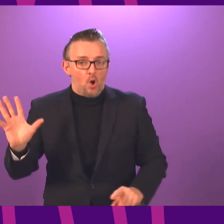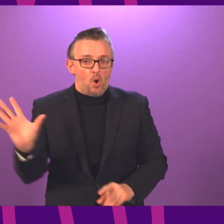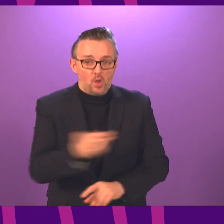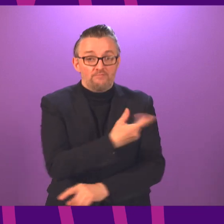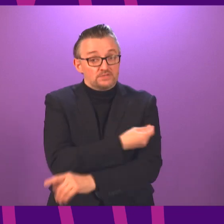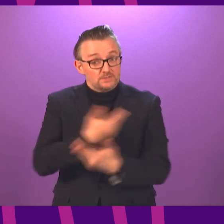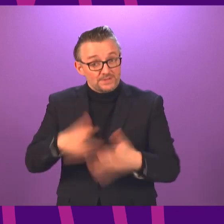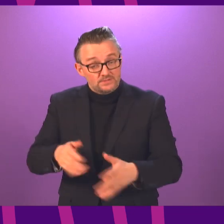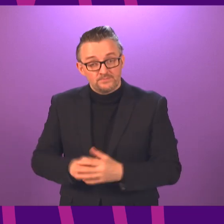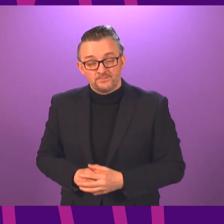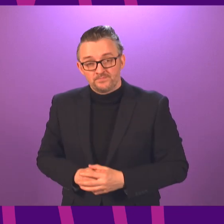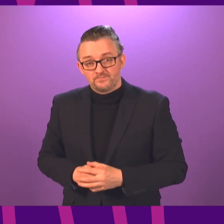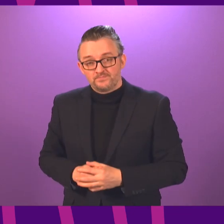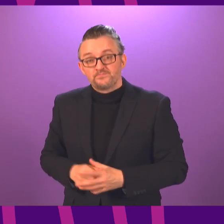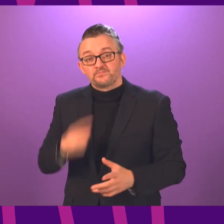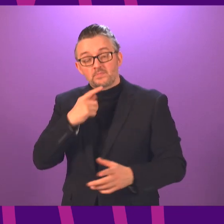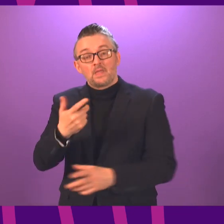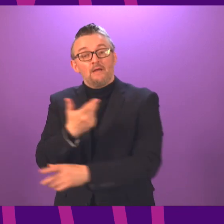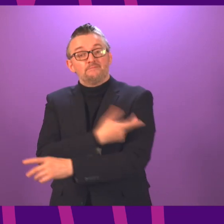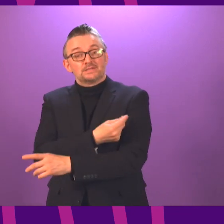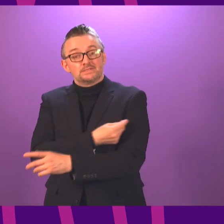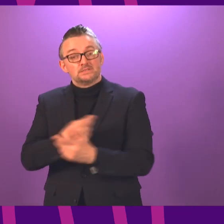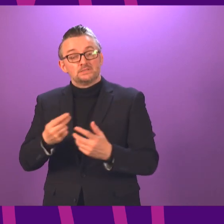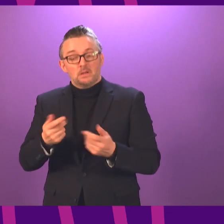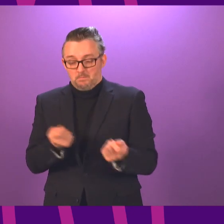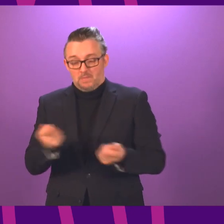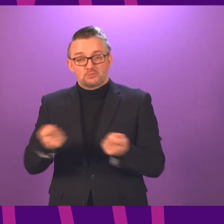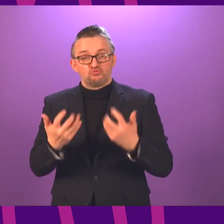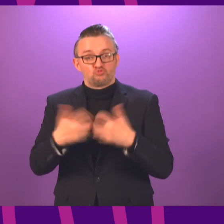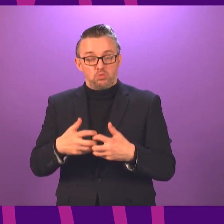The First Minister: The vaccine management tool that we use records